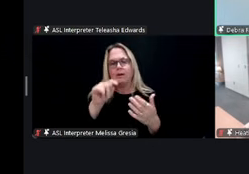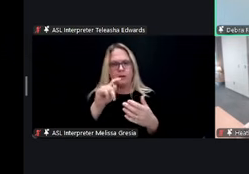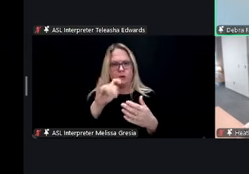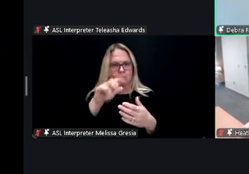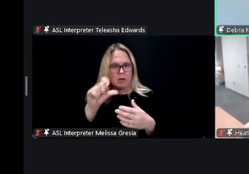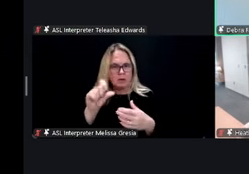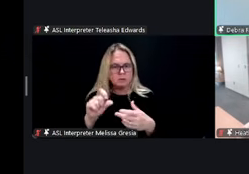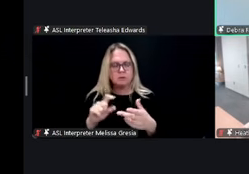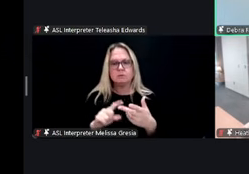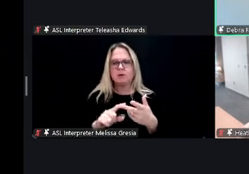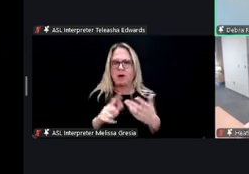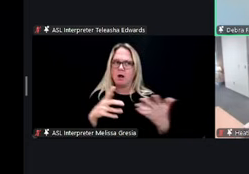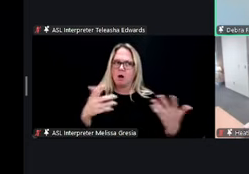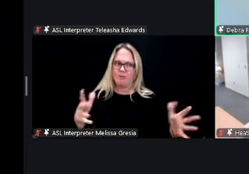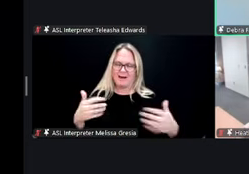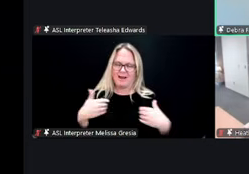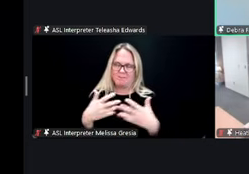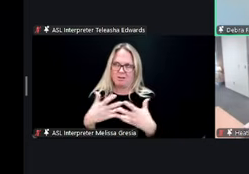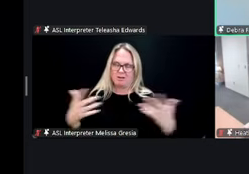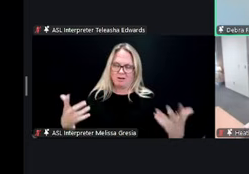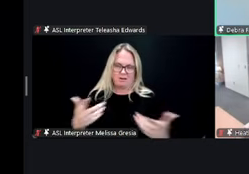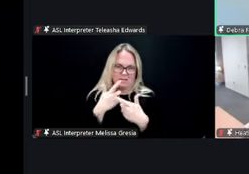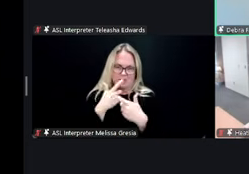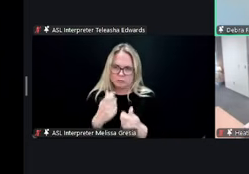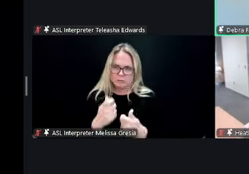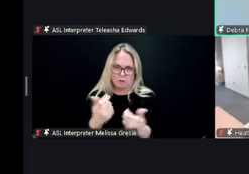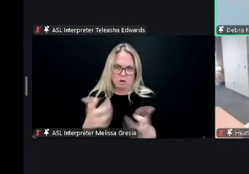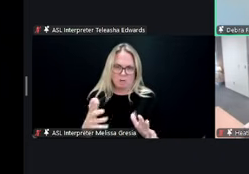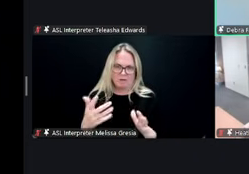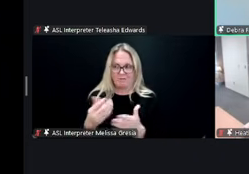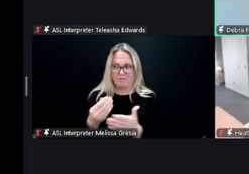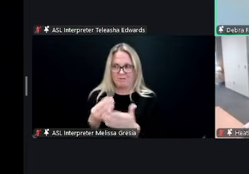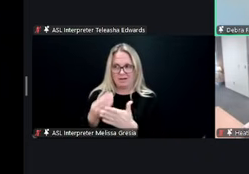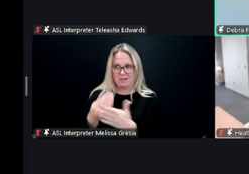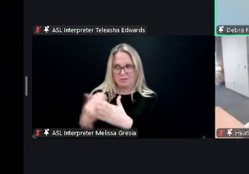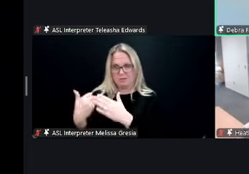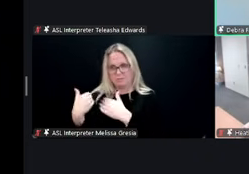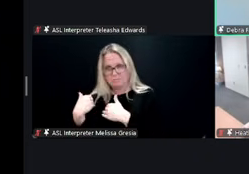a lot of interest in RHTP, um, on financial accountability and making sure that we're using